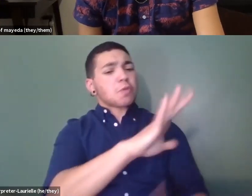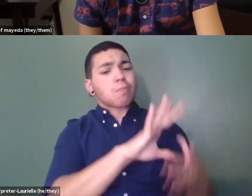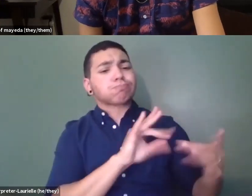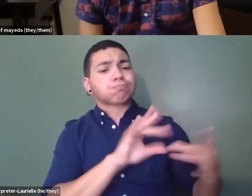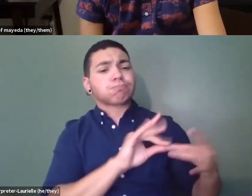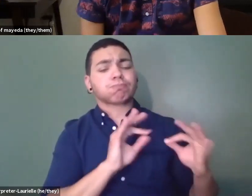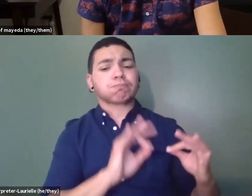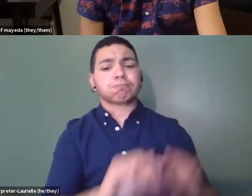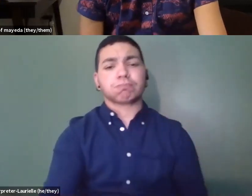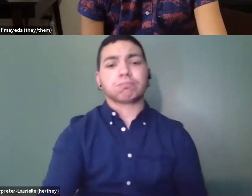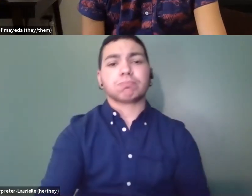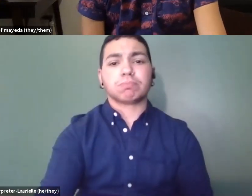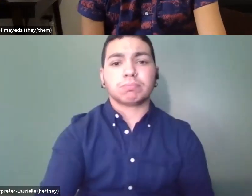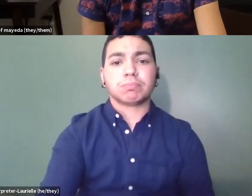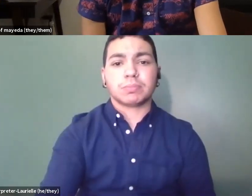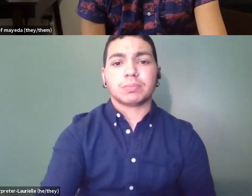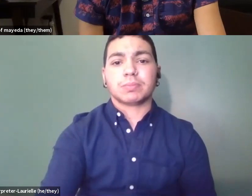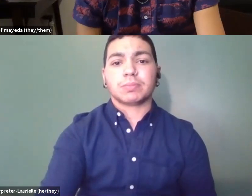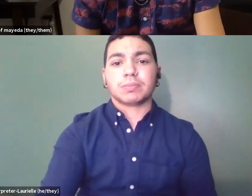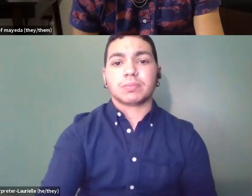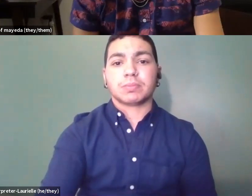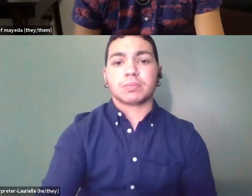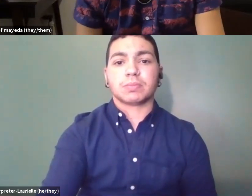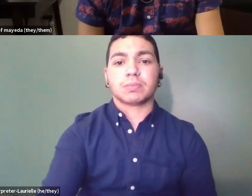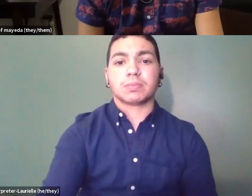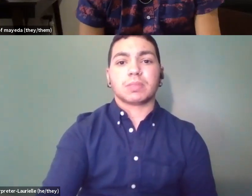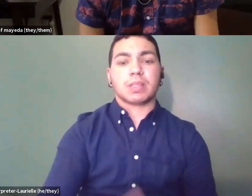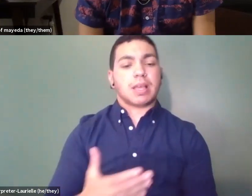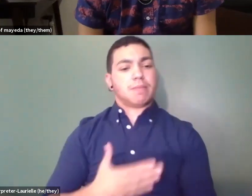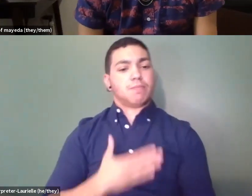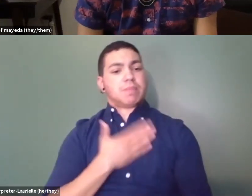targeted with mean-spirited meritless all the negative words